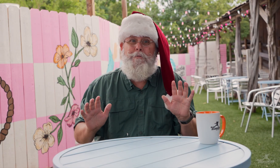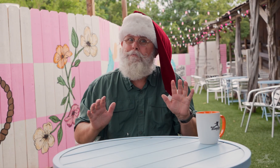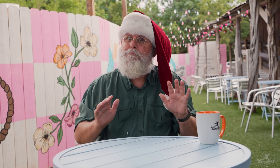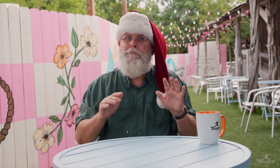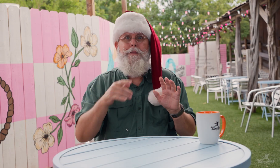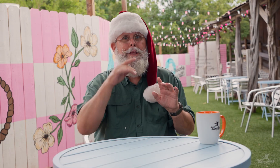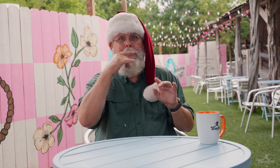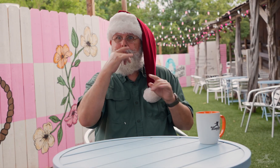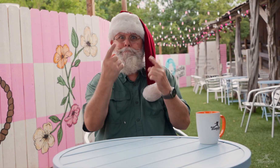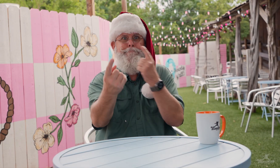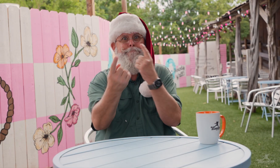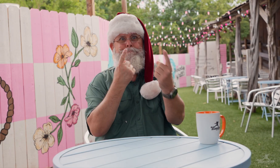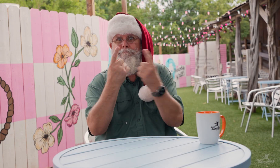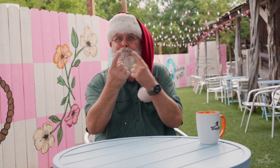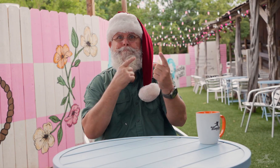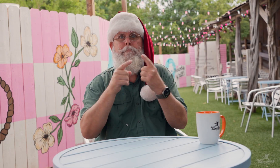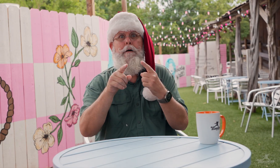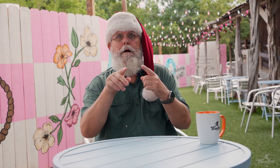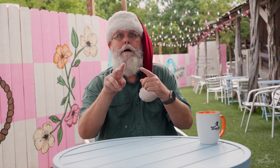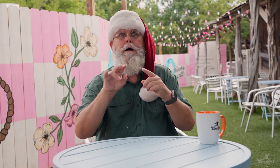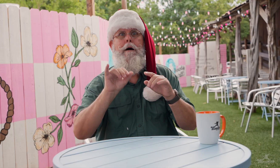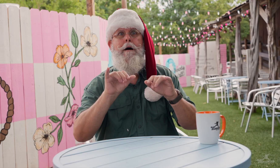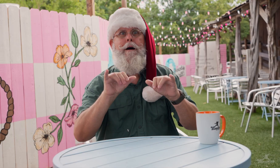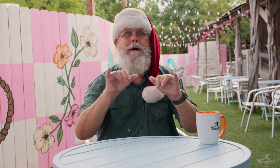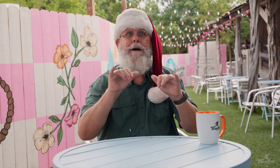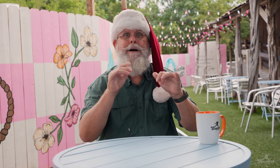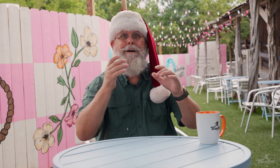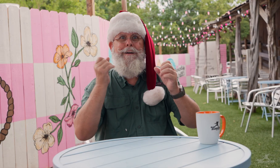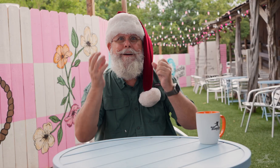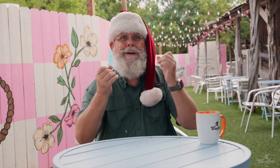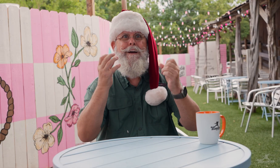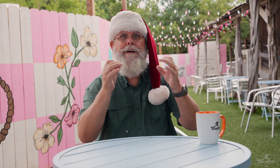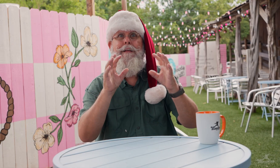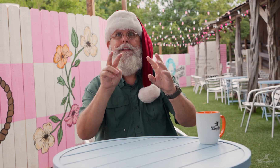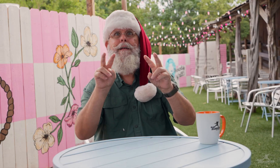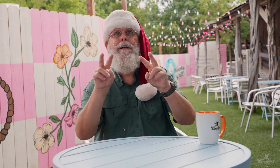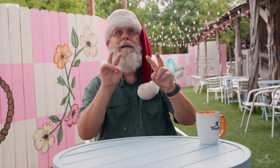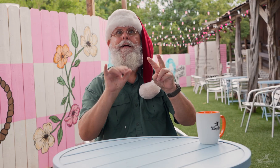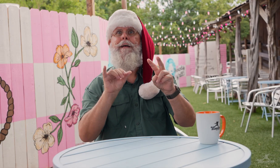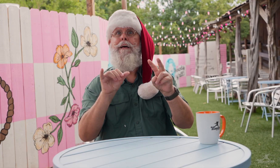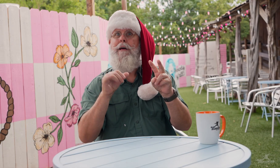Children come up to me, they're curious. They want to learn sign